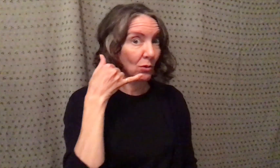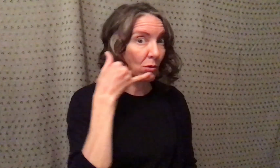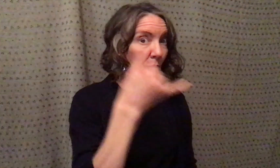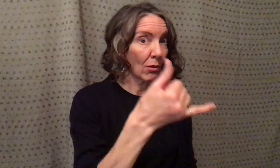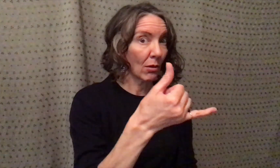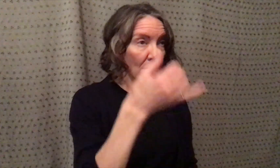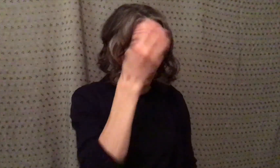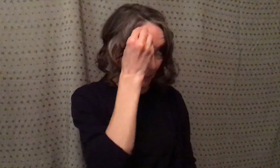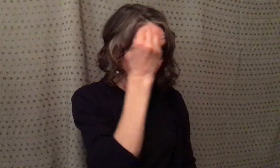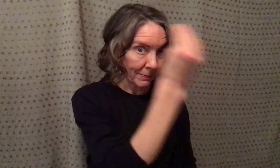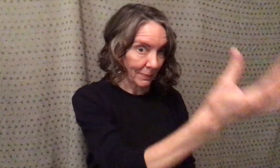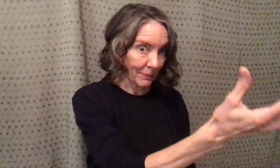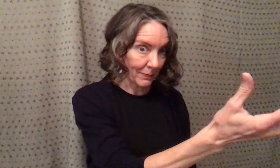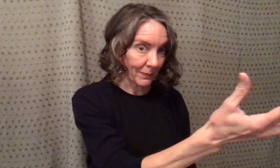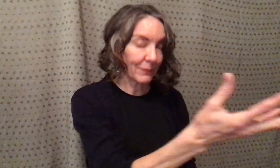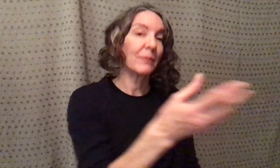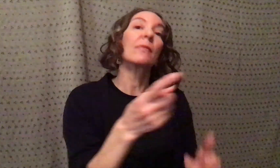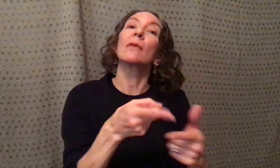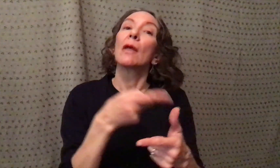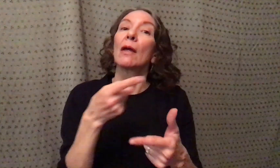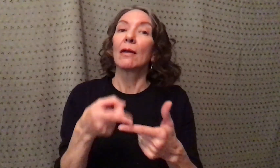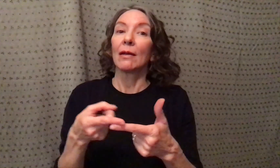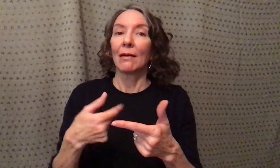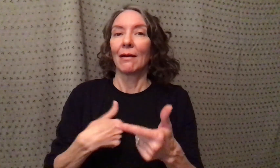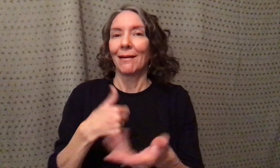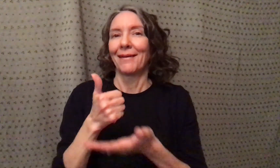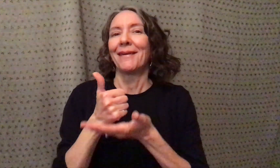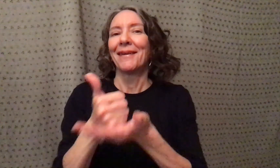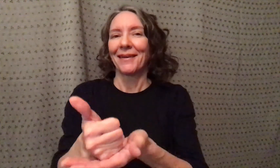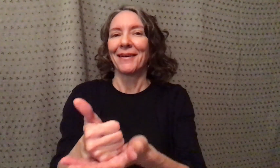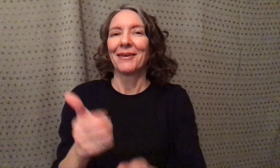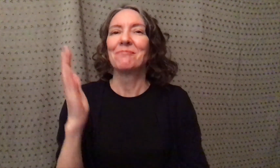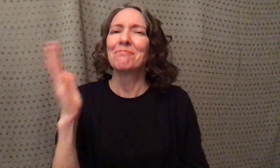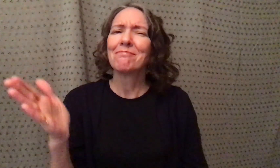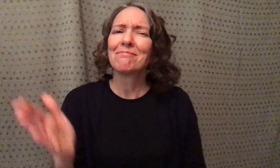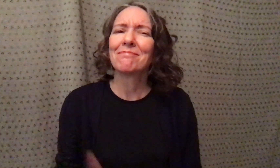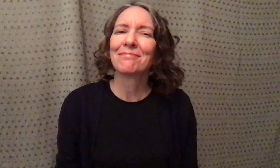but you call the boss and let them know, and then I'll help you."